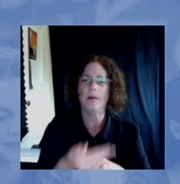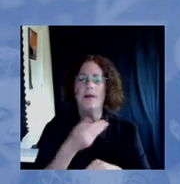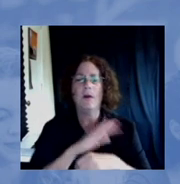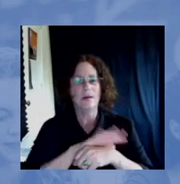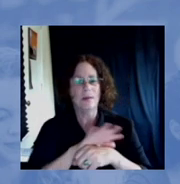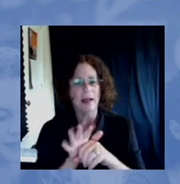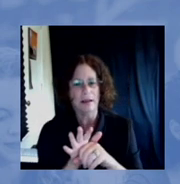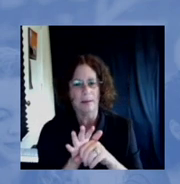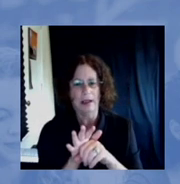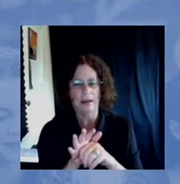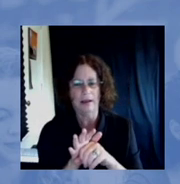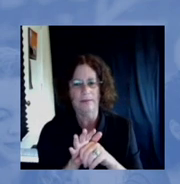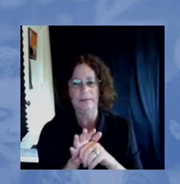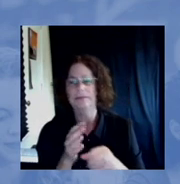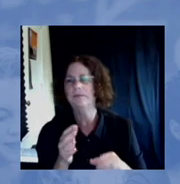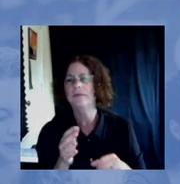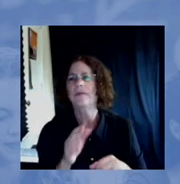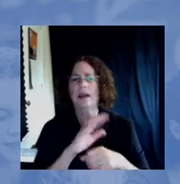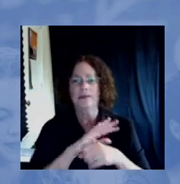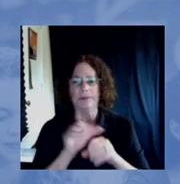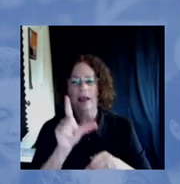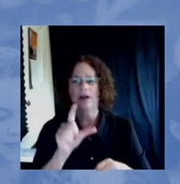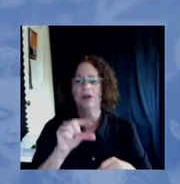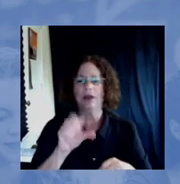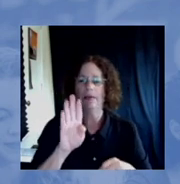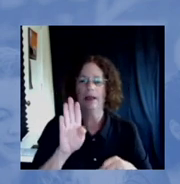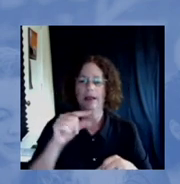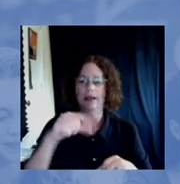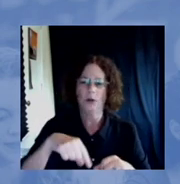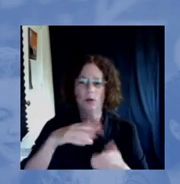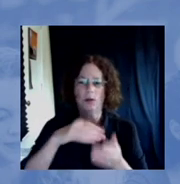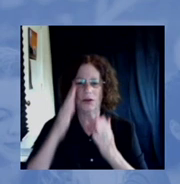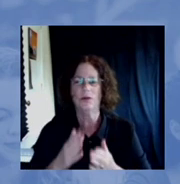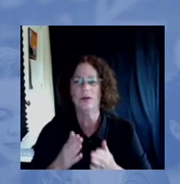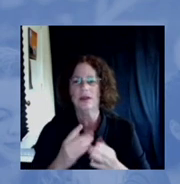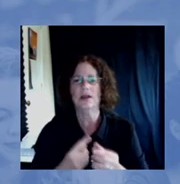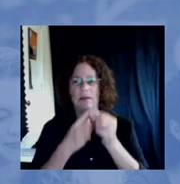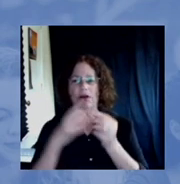NOW WHAT'S NEXT, LGBTQ STUDENTS ESPECIALLY LGBTQ STUDENTS, YOUTH OF COLOR AND THOSE WITH